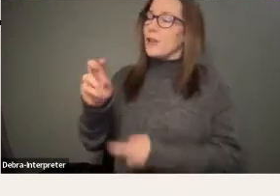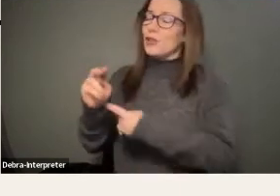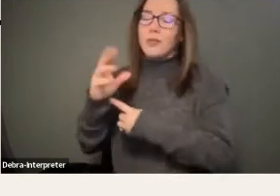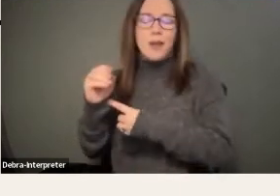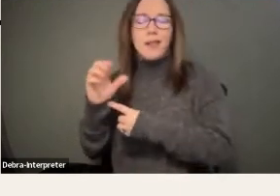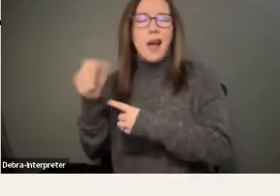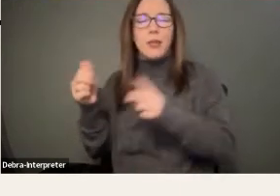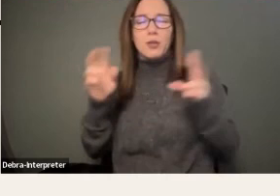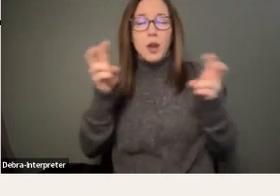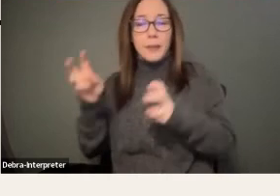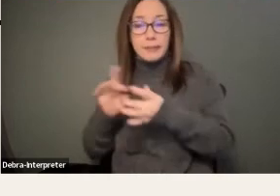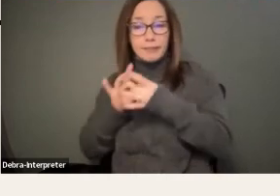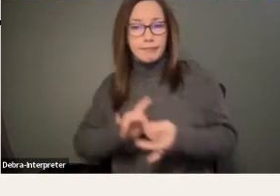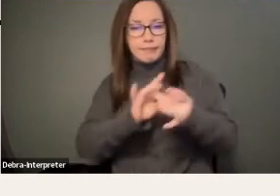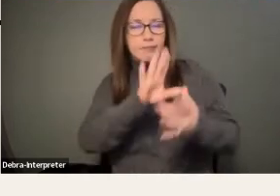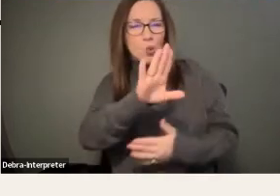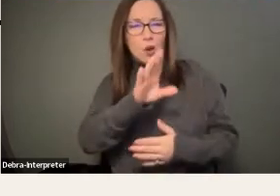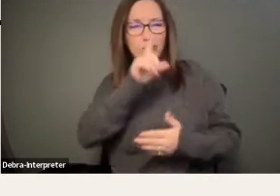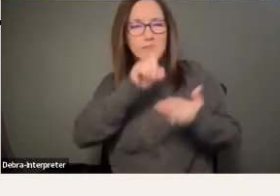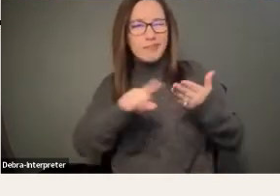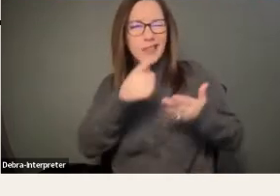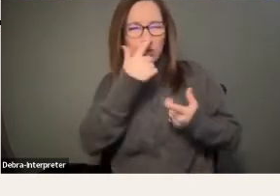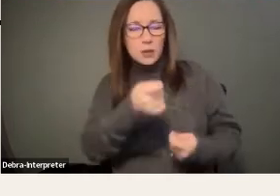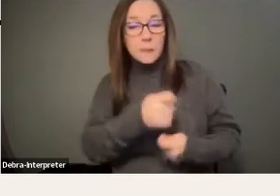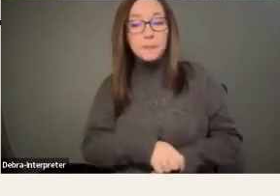bibliographic citations and abstracts to research in